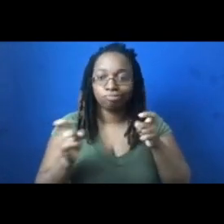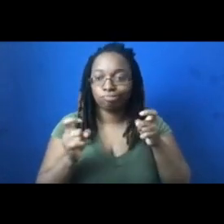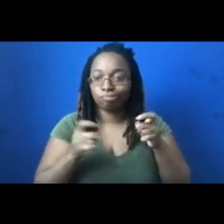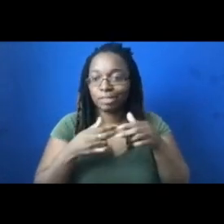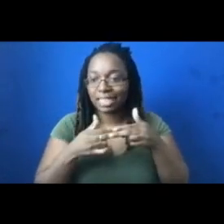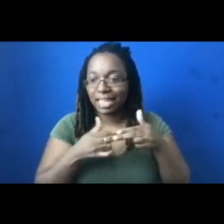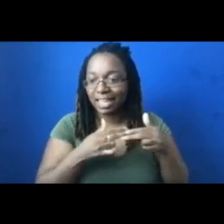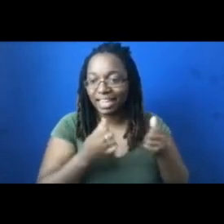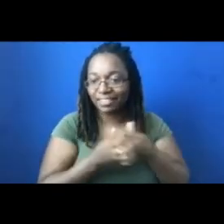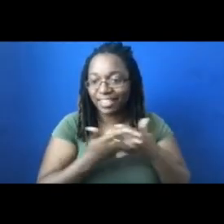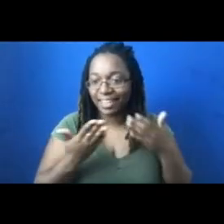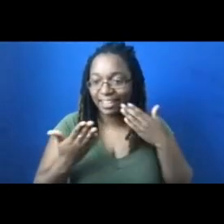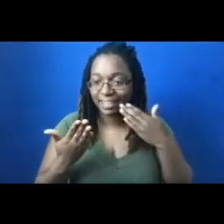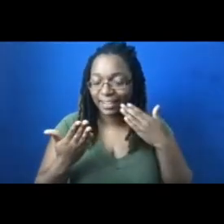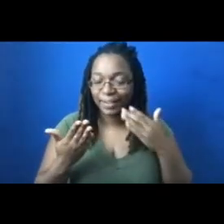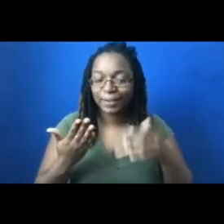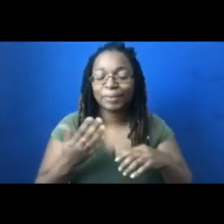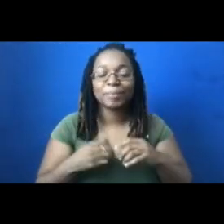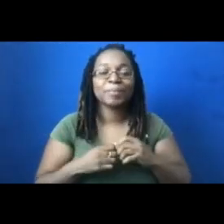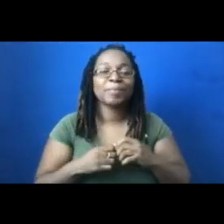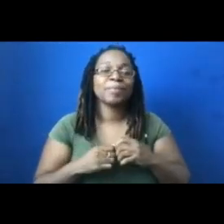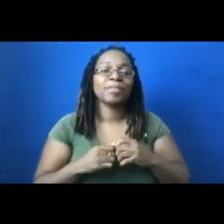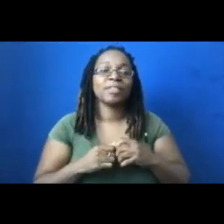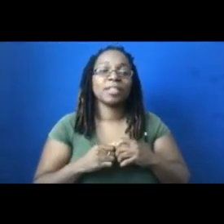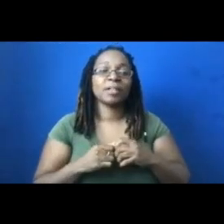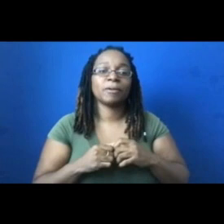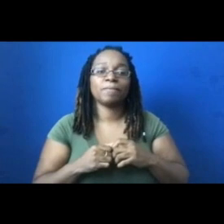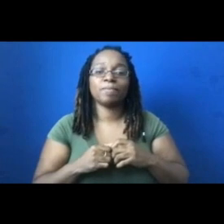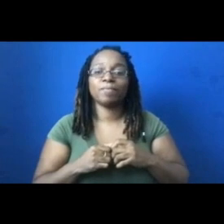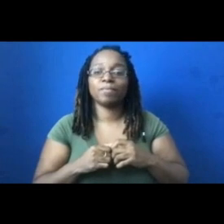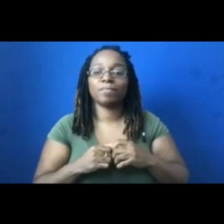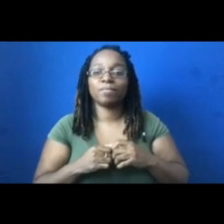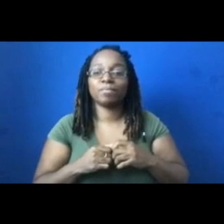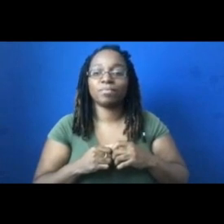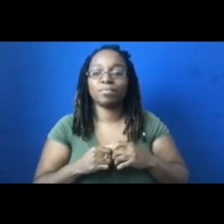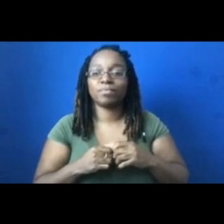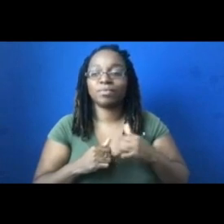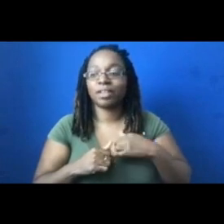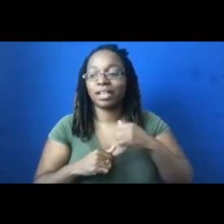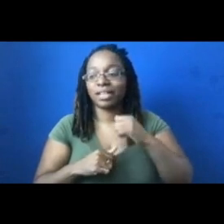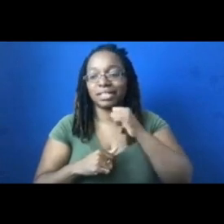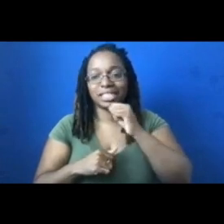thank you. I never really introduced myself. I'm Ned